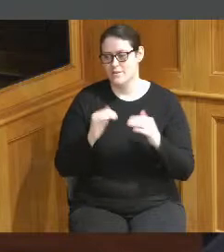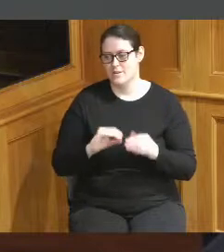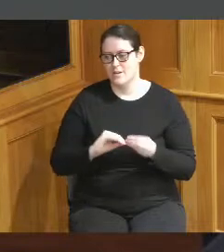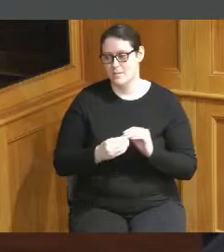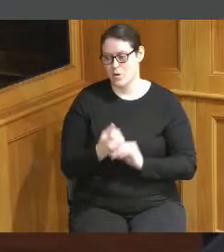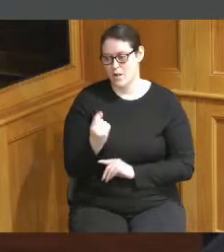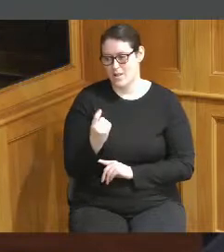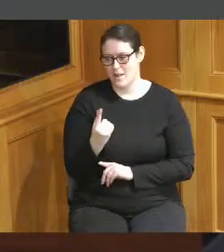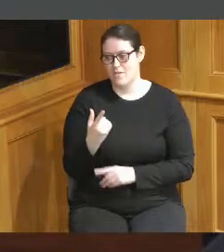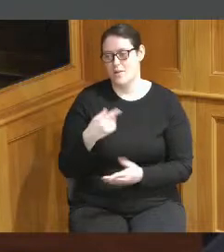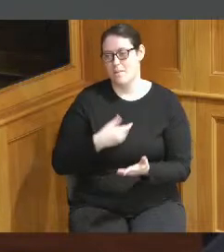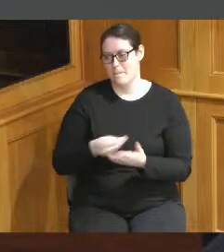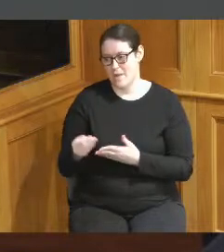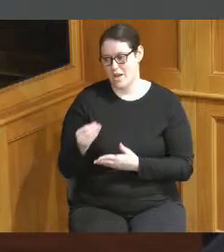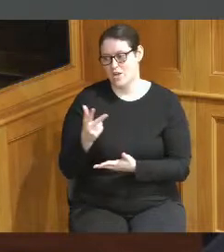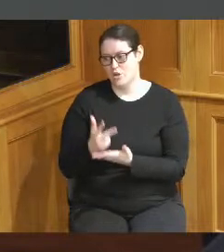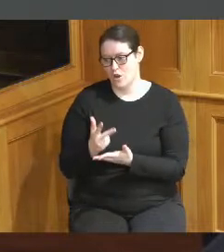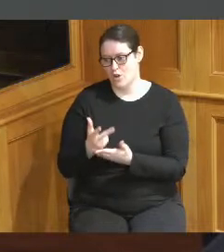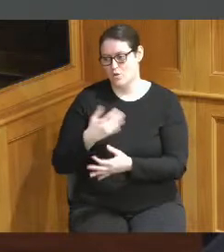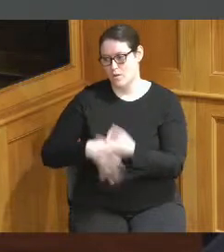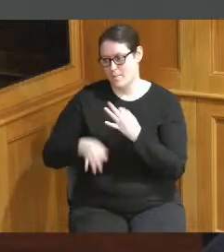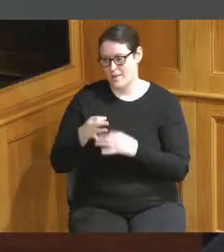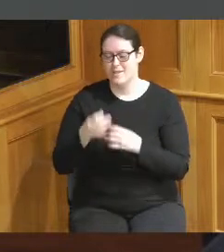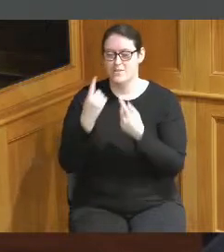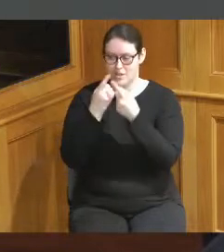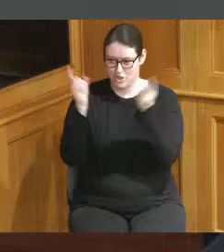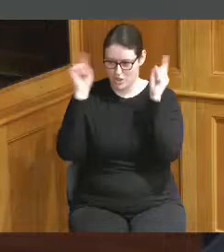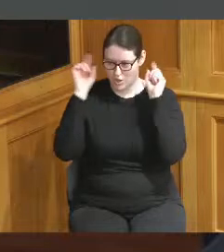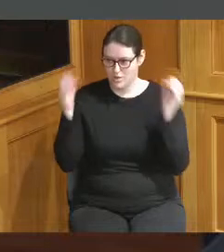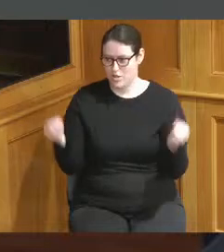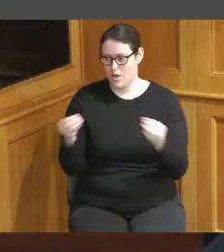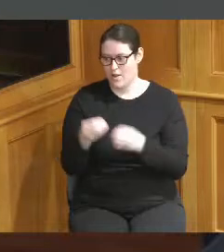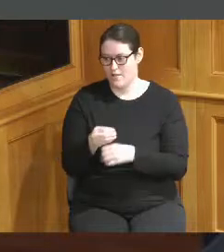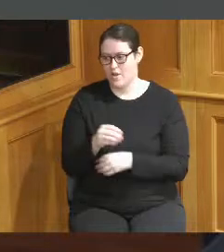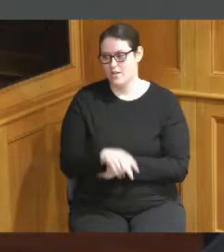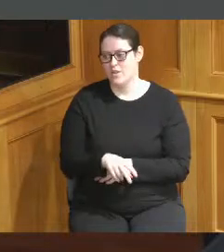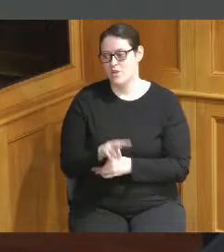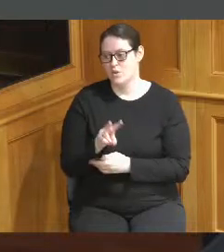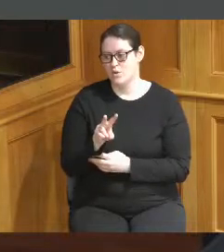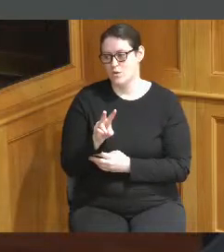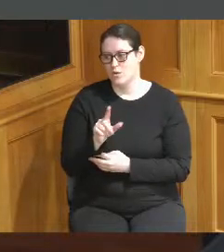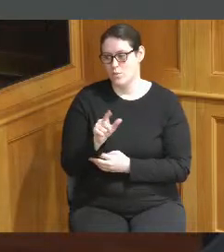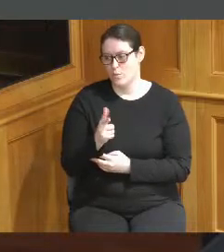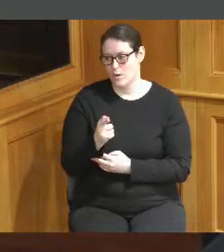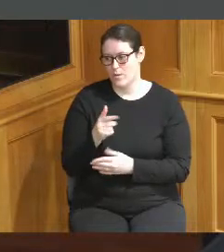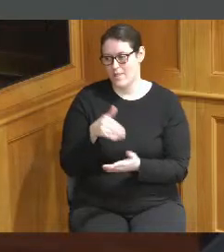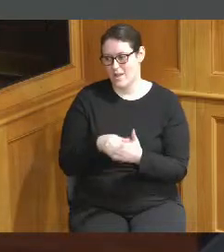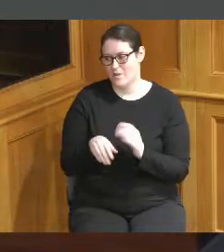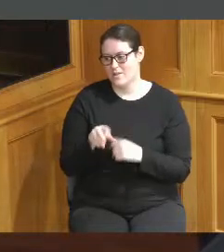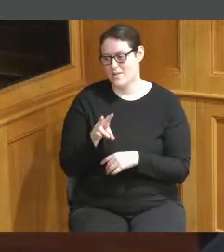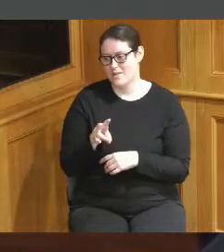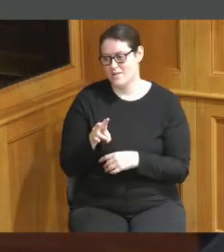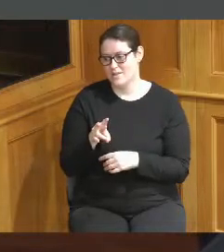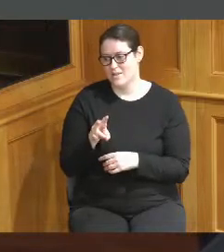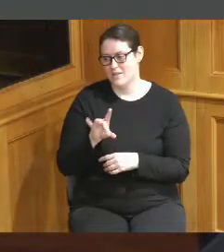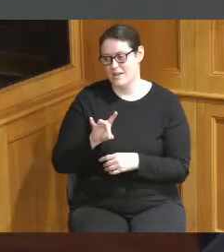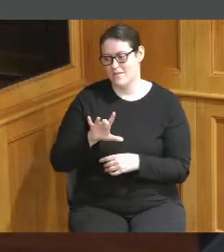I want every parent to start looking at fees fees for your child to be able to graduate last year